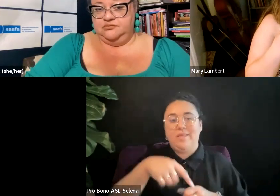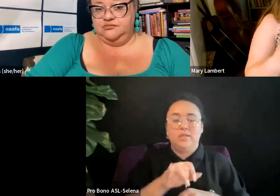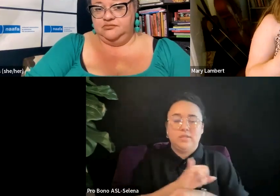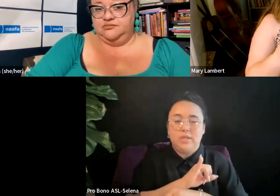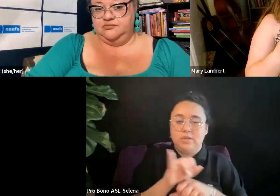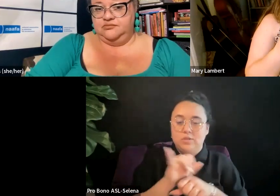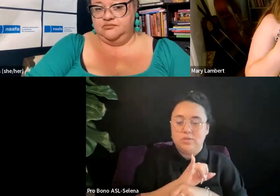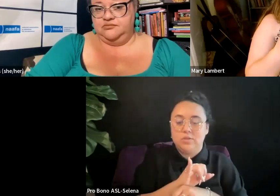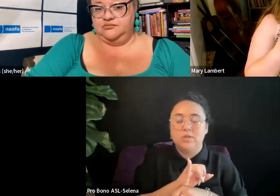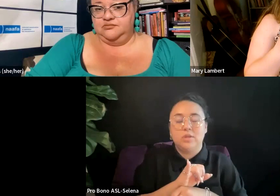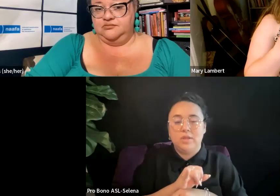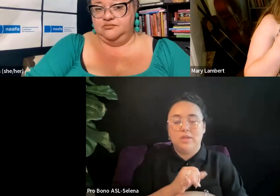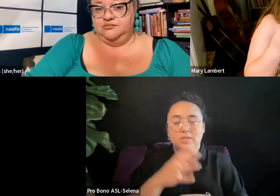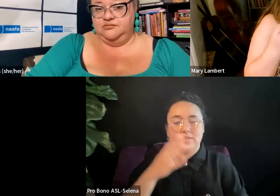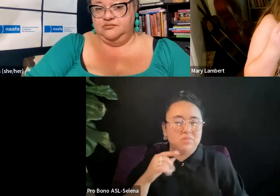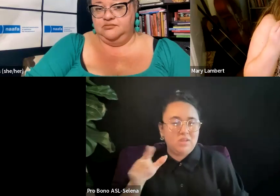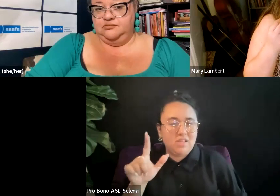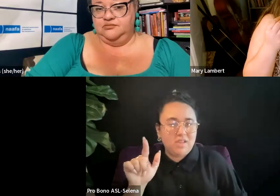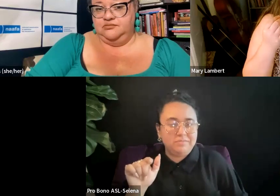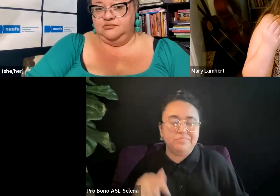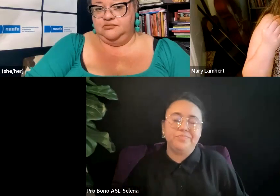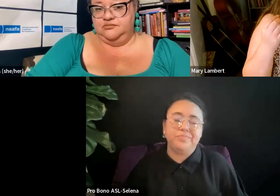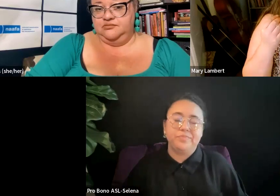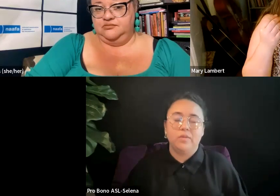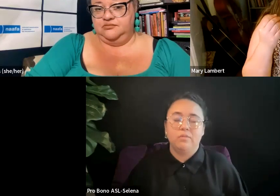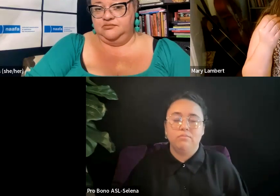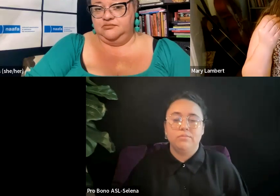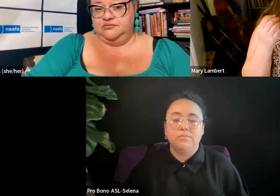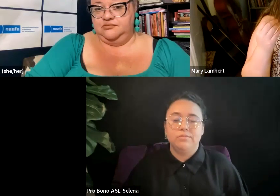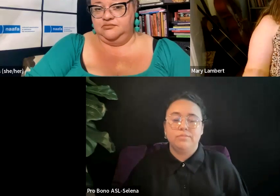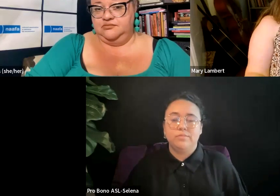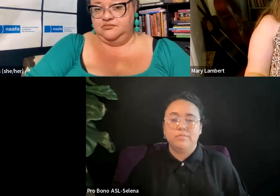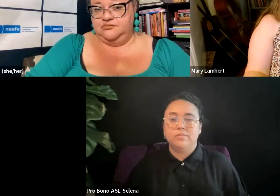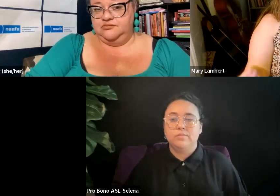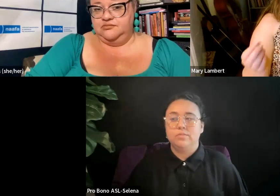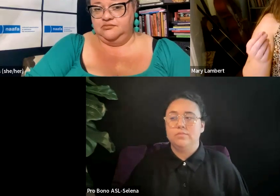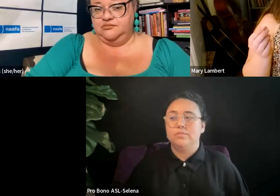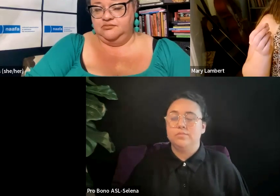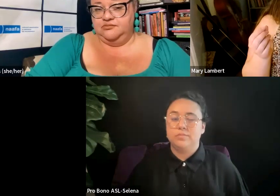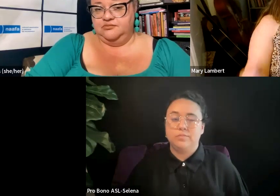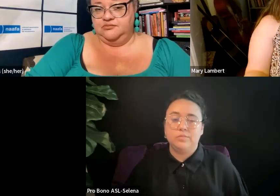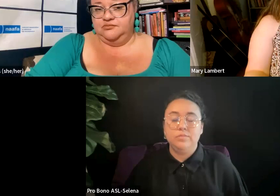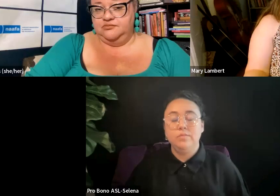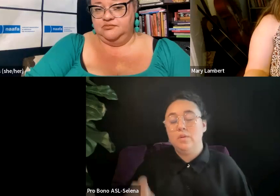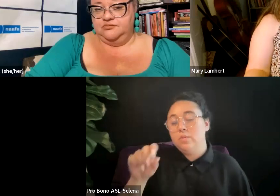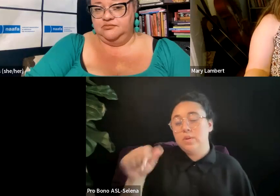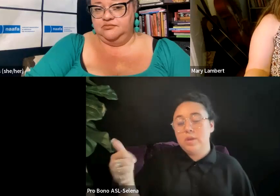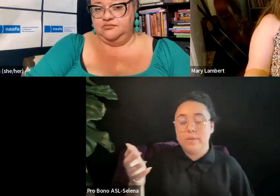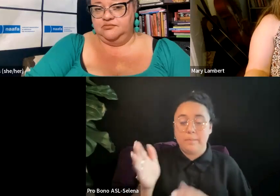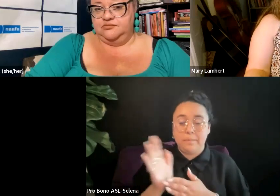going through that. And I we were doing another music video and I had a talk with the music video